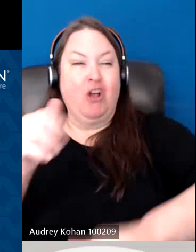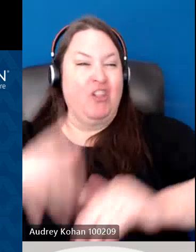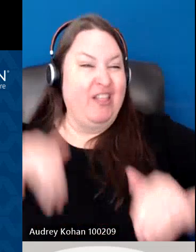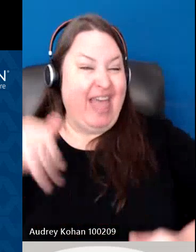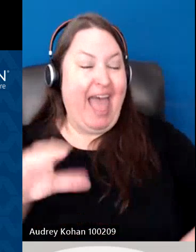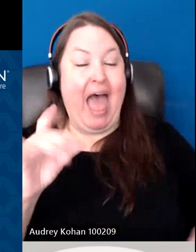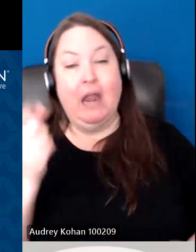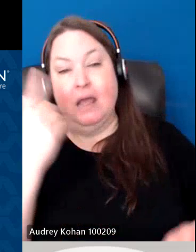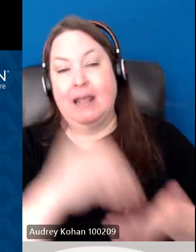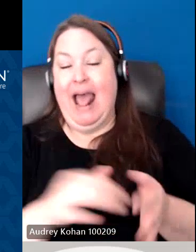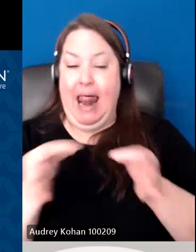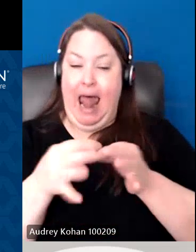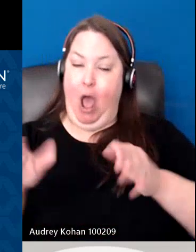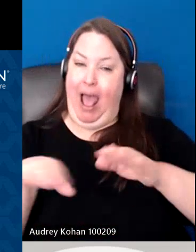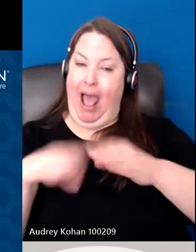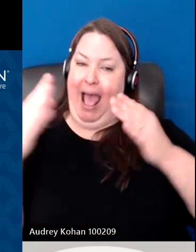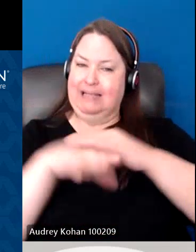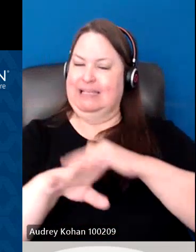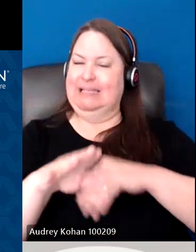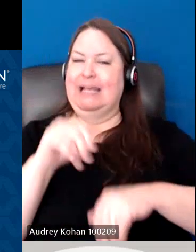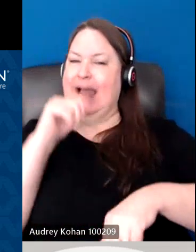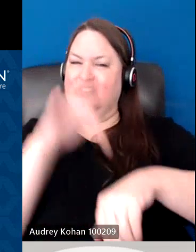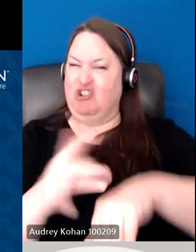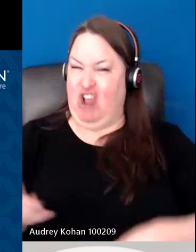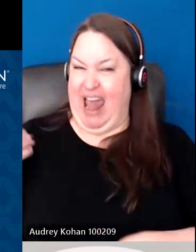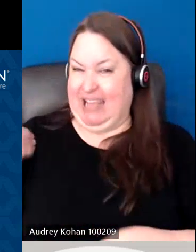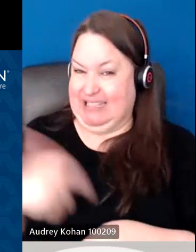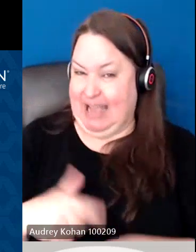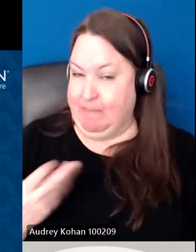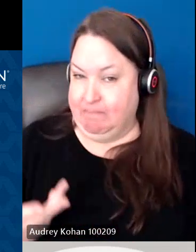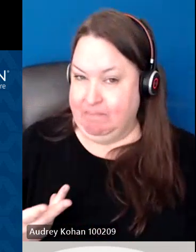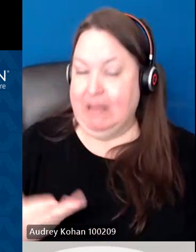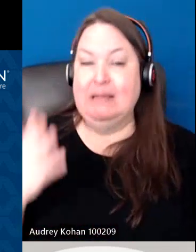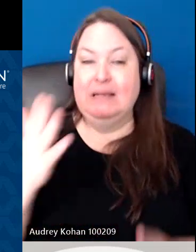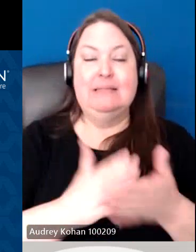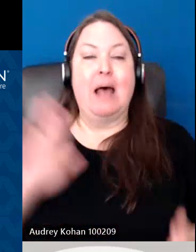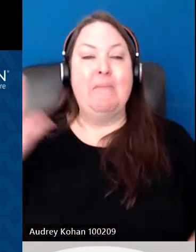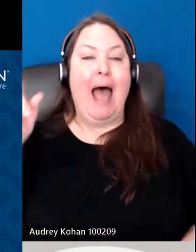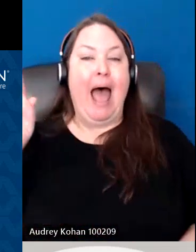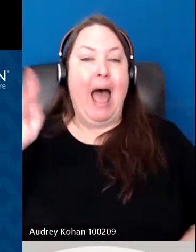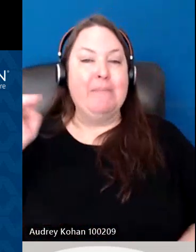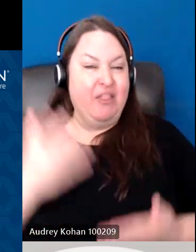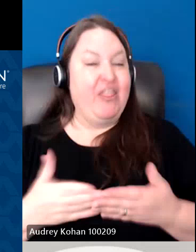language access was not touched last time uh some of the administrative things were what's going to